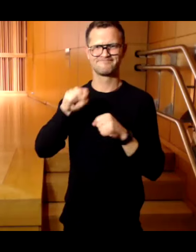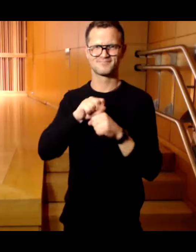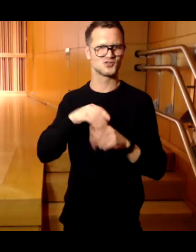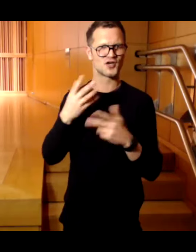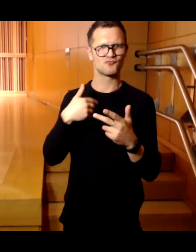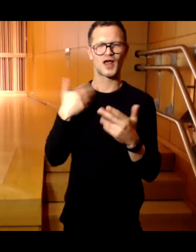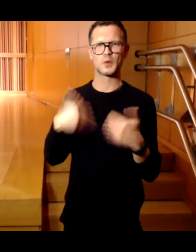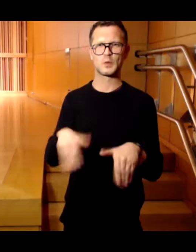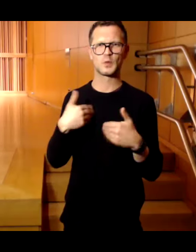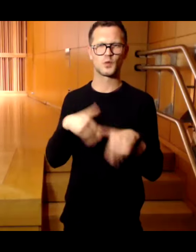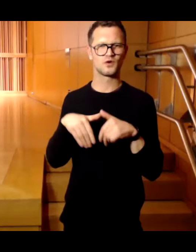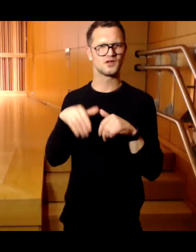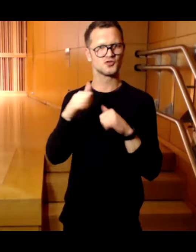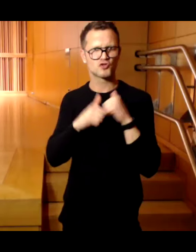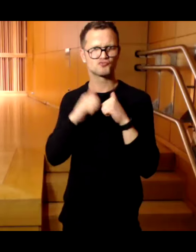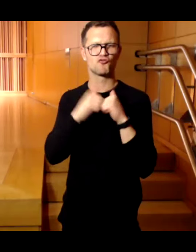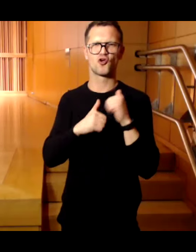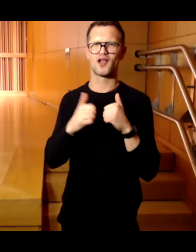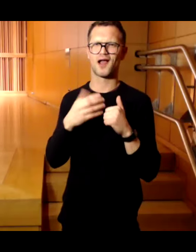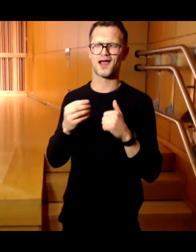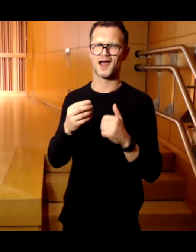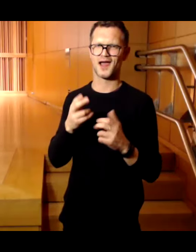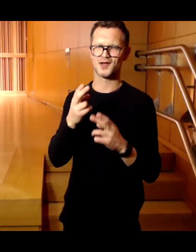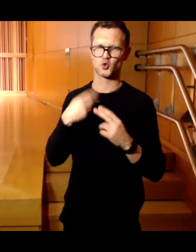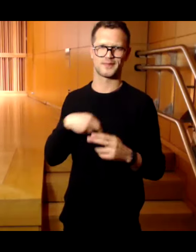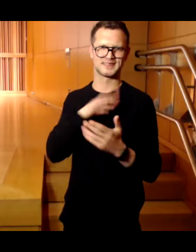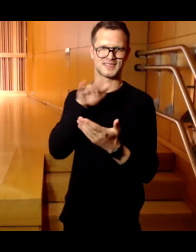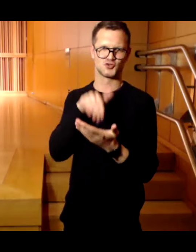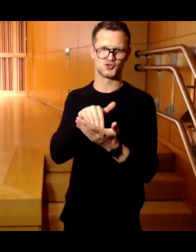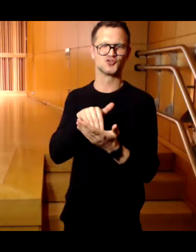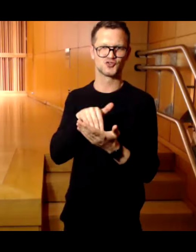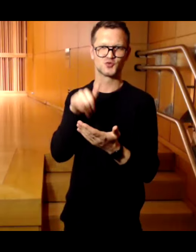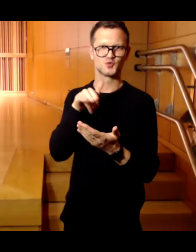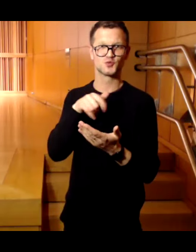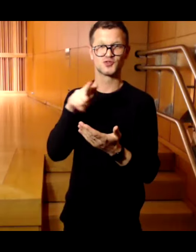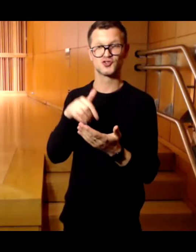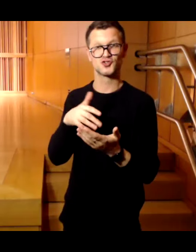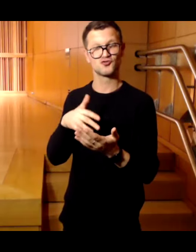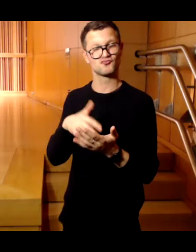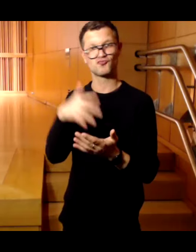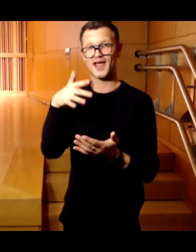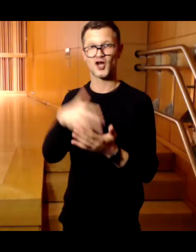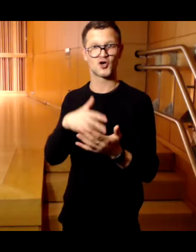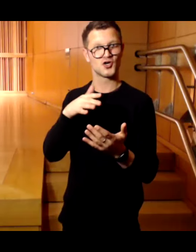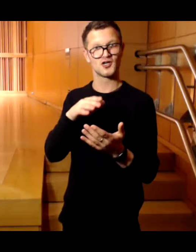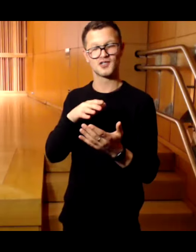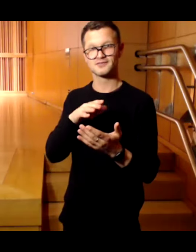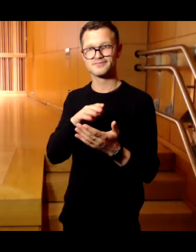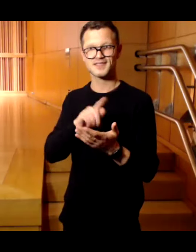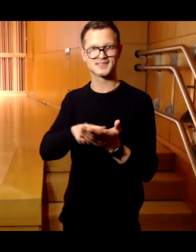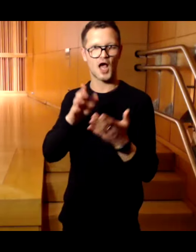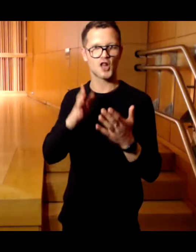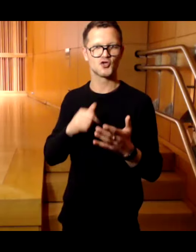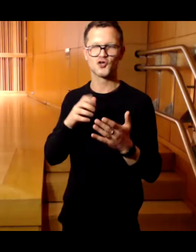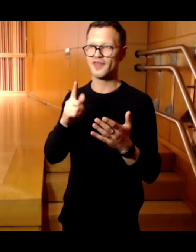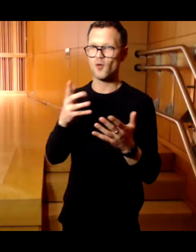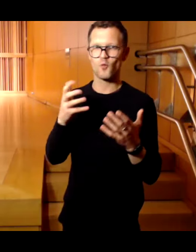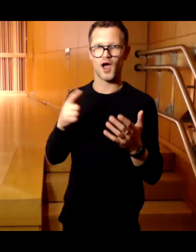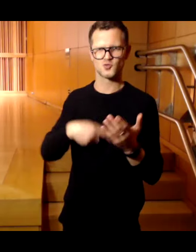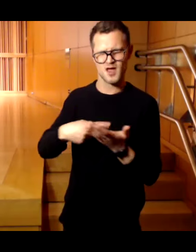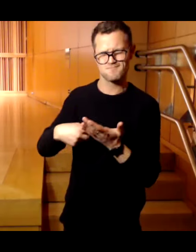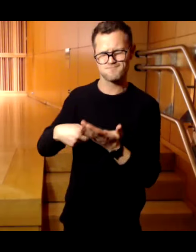infrastructural, and deeply humane. She's the rare kind of scholar who can be knee-deep in a theoretical debate one minute and making sure everyone's having a drink the next.